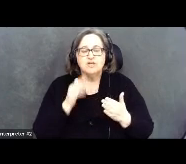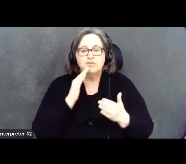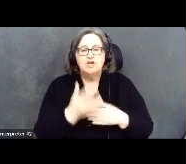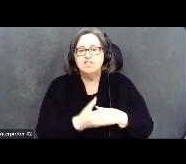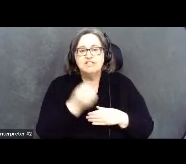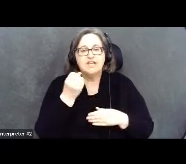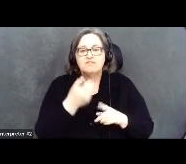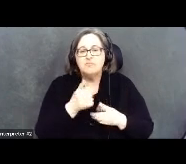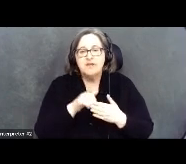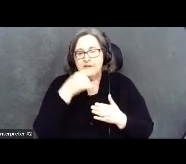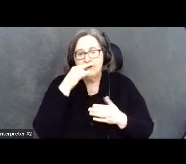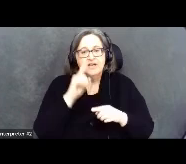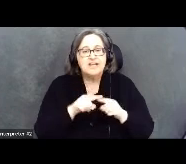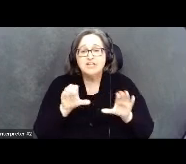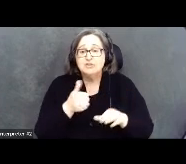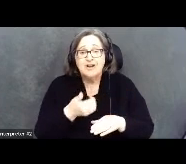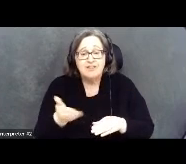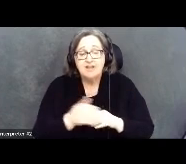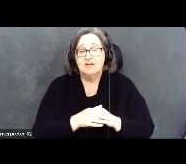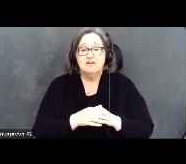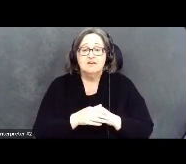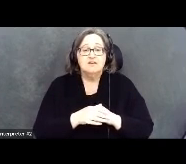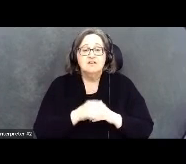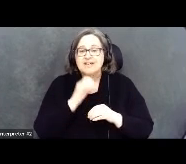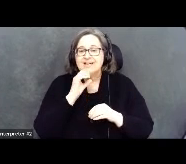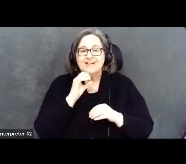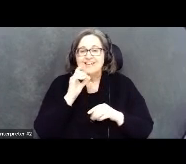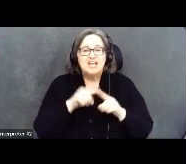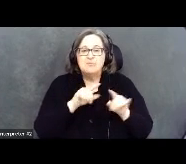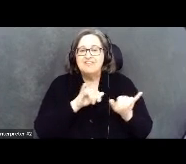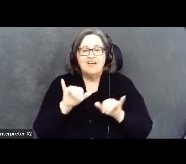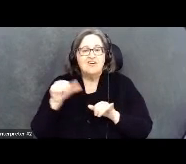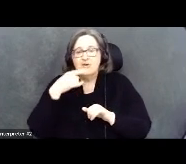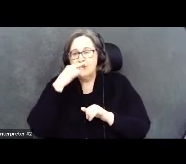kid? He can't do anything. He doesn't get to be like any other kid. He can't go to Disney World.